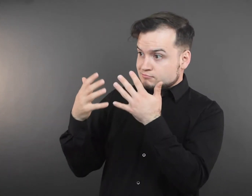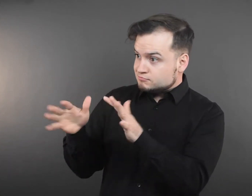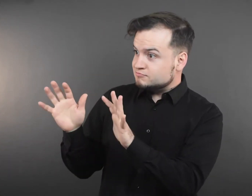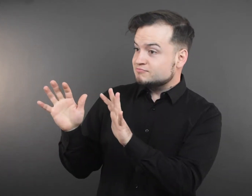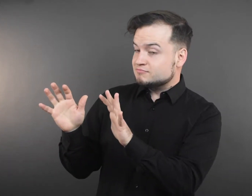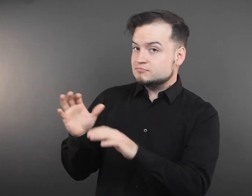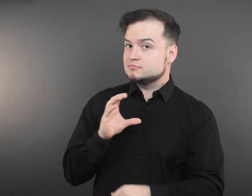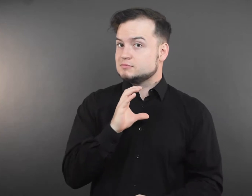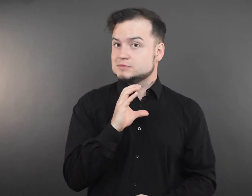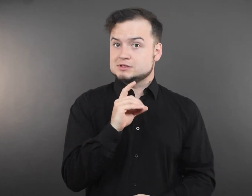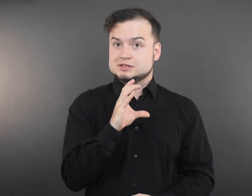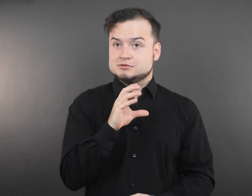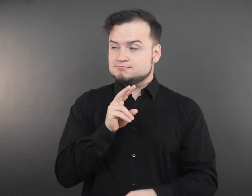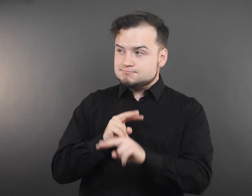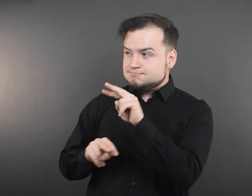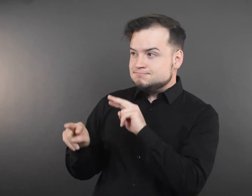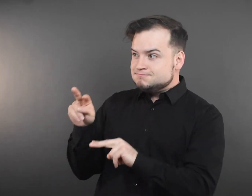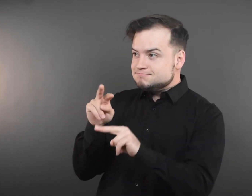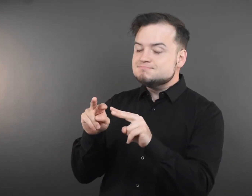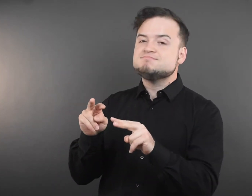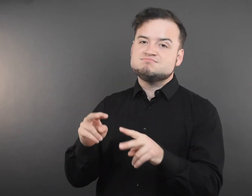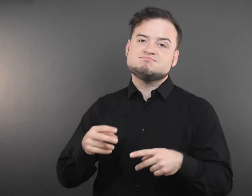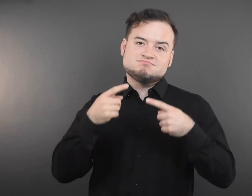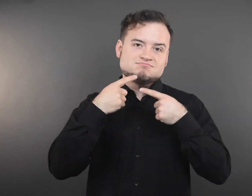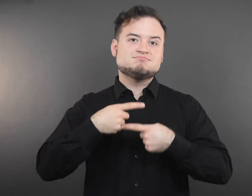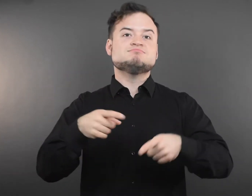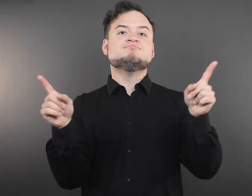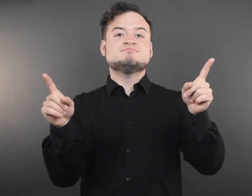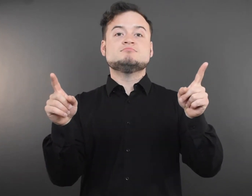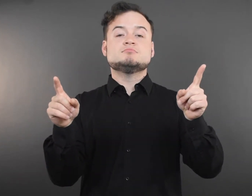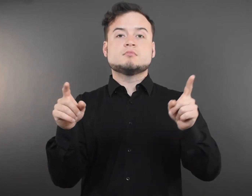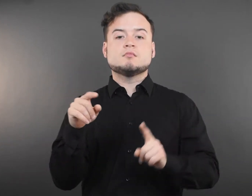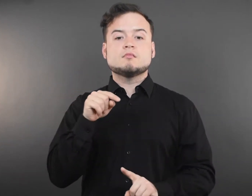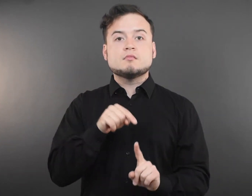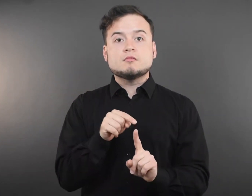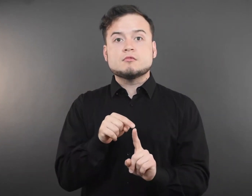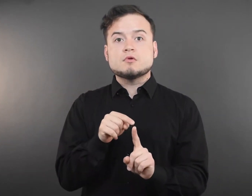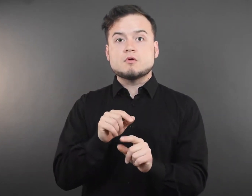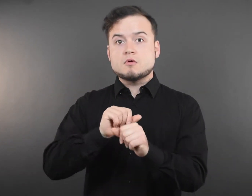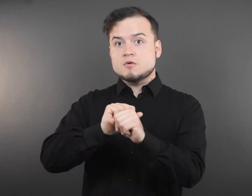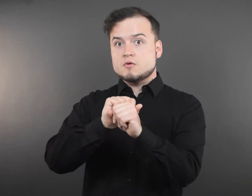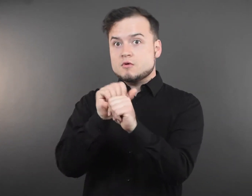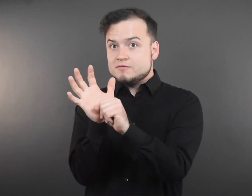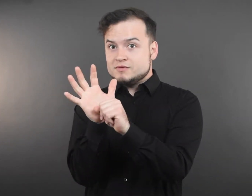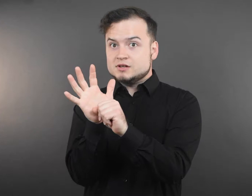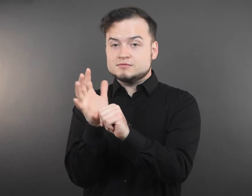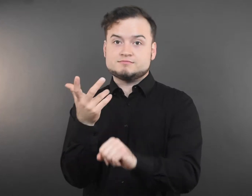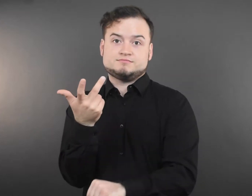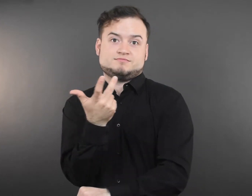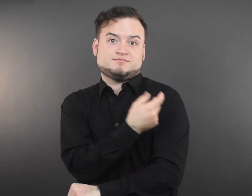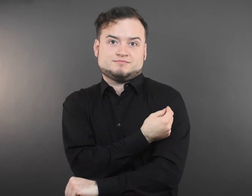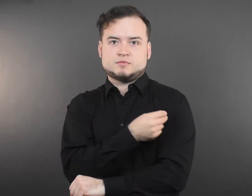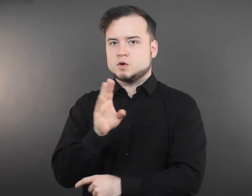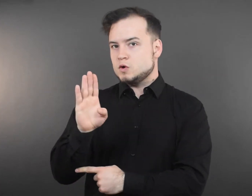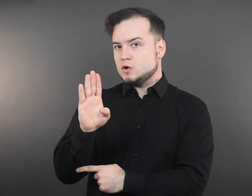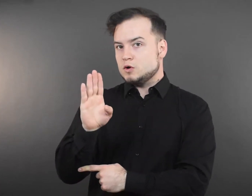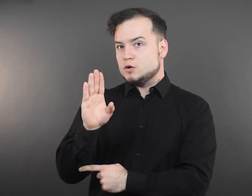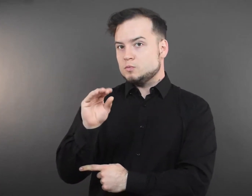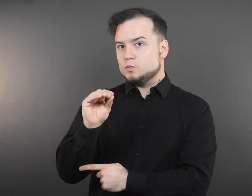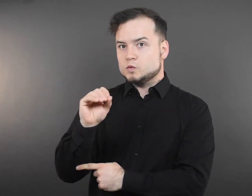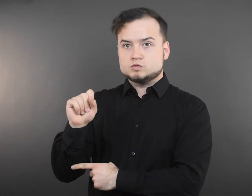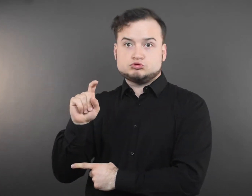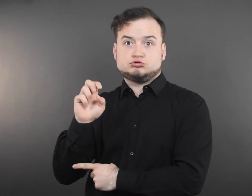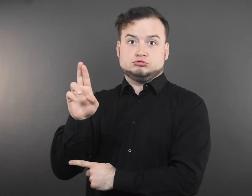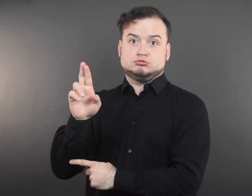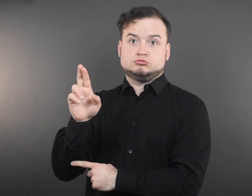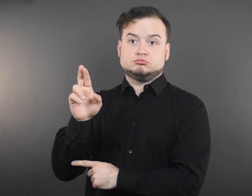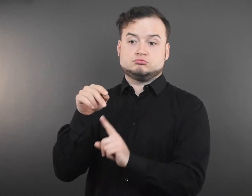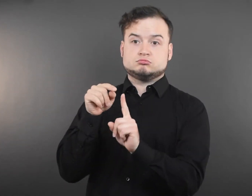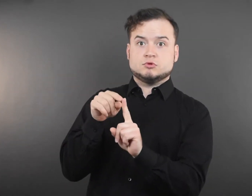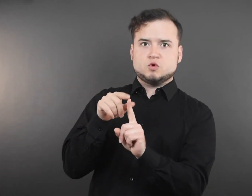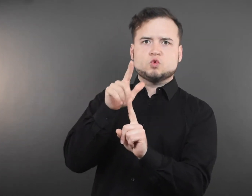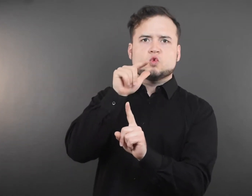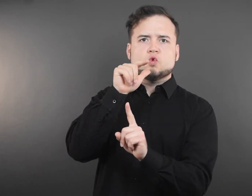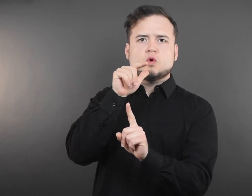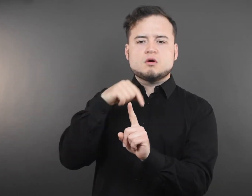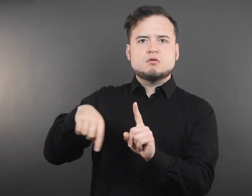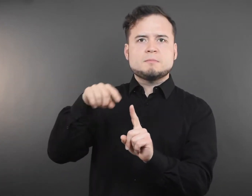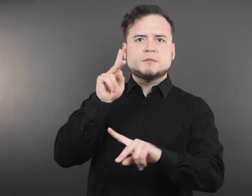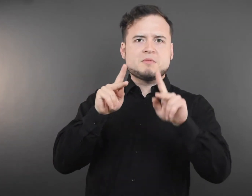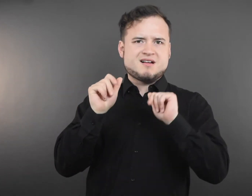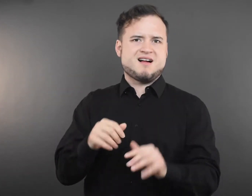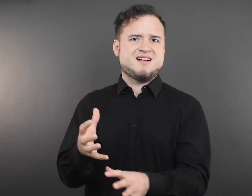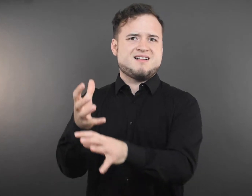CDC is expanding eligibility of COVID-19 vaccine booster doses to everyone 5 years of age